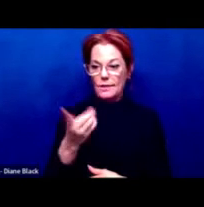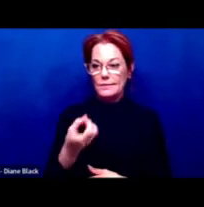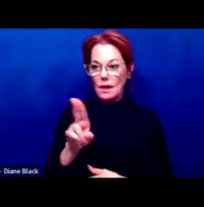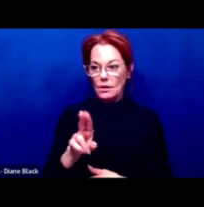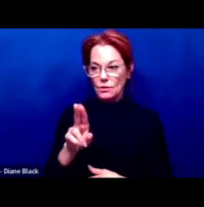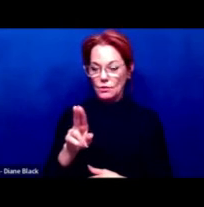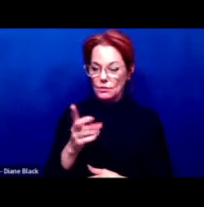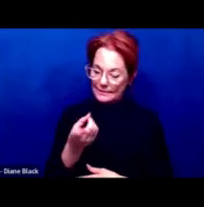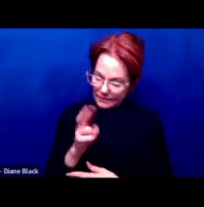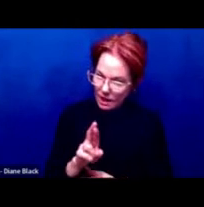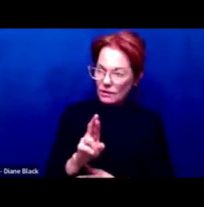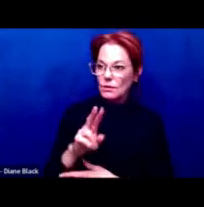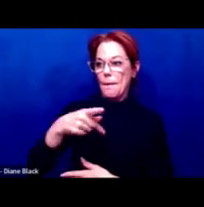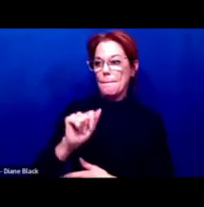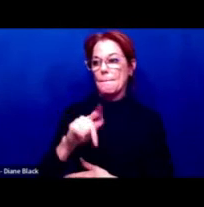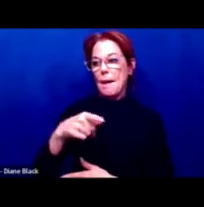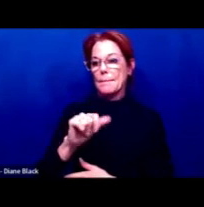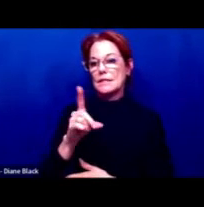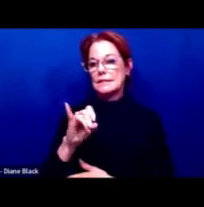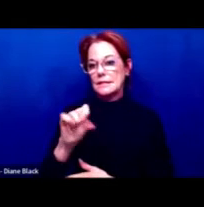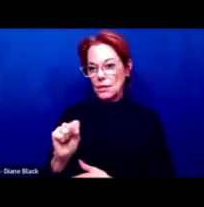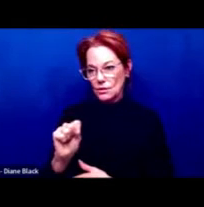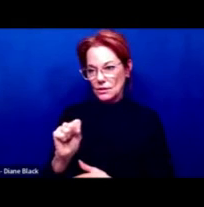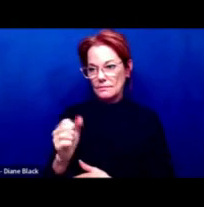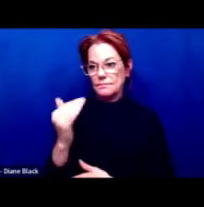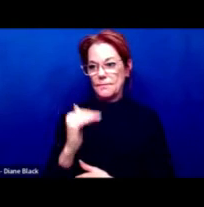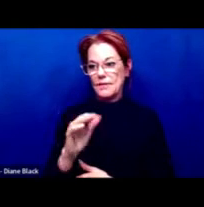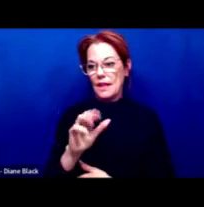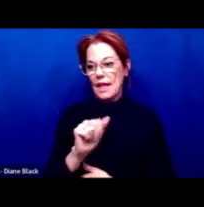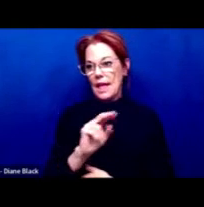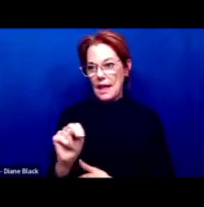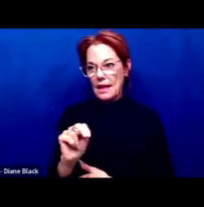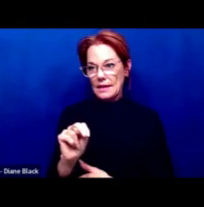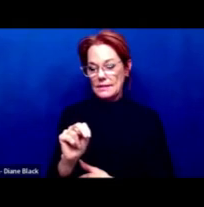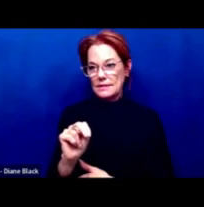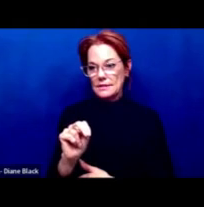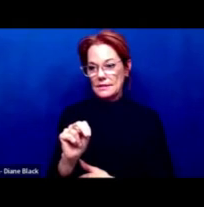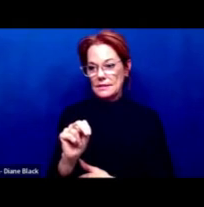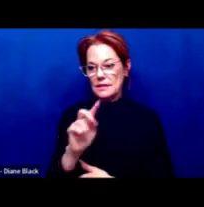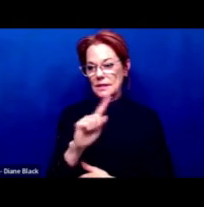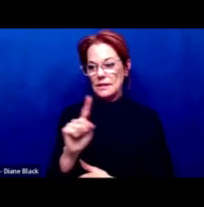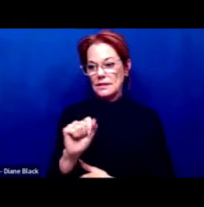Martin Kerrigan and Ann Zuccardy and also just want to thank our last session as well. Just